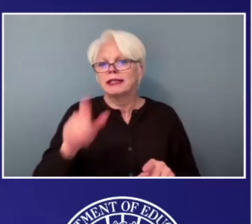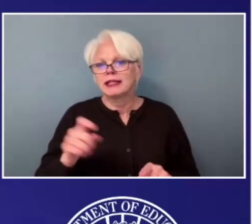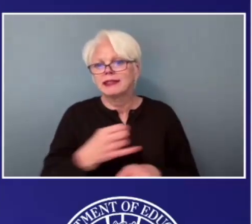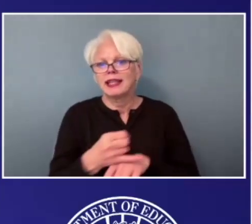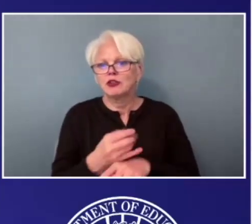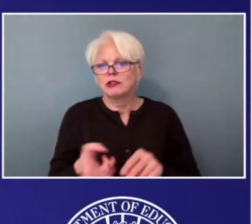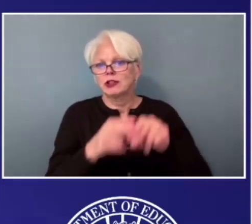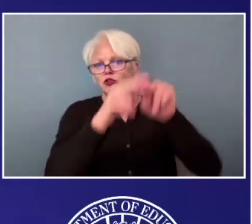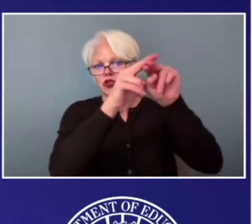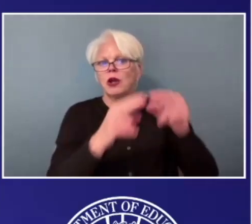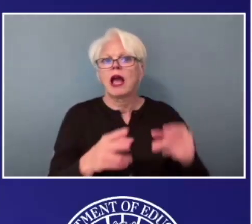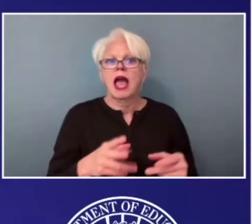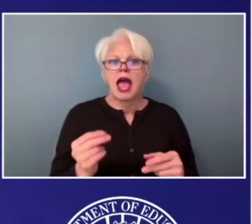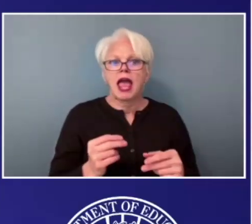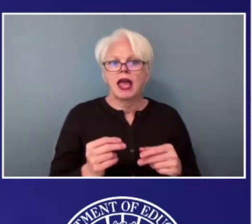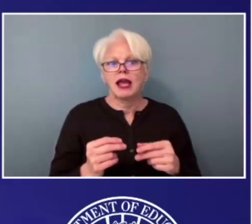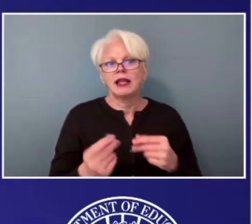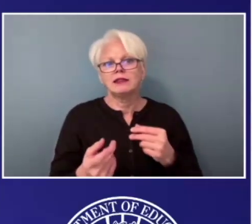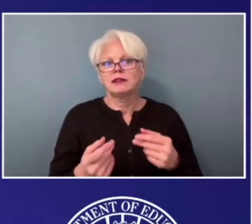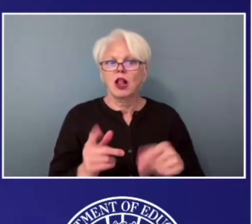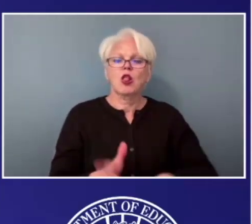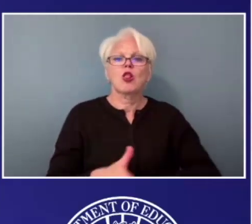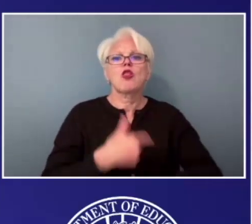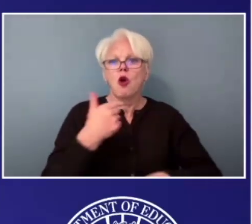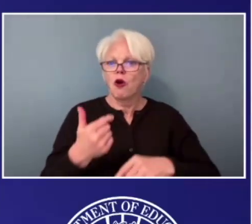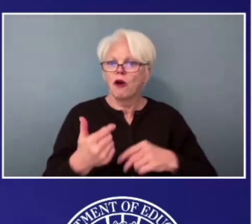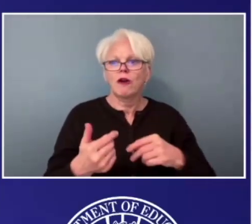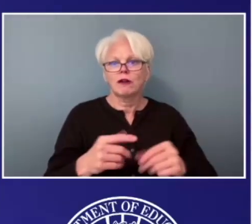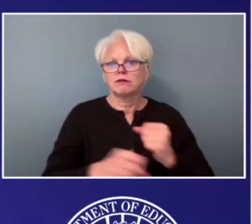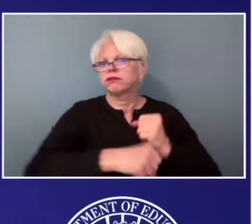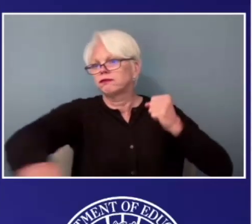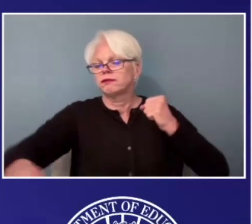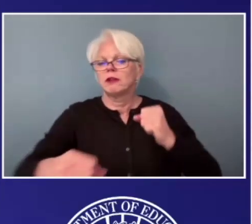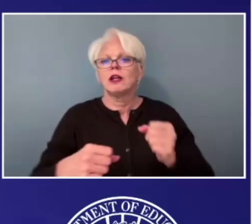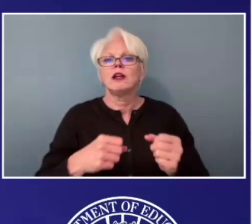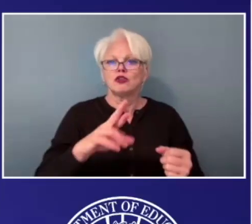as punishingly long repayment terms. And so just to, you know, try and put some meat on the bones here